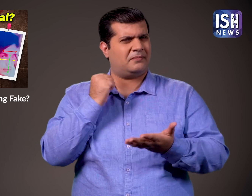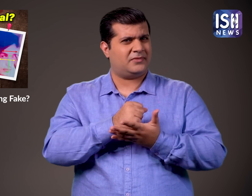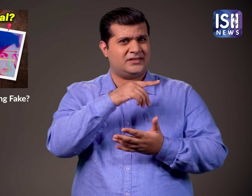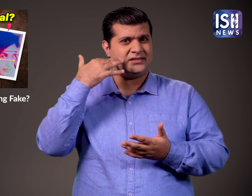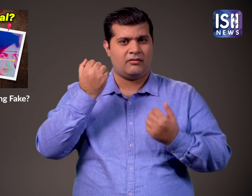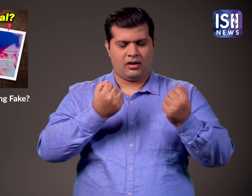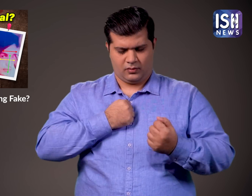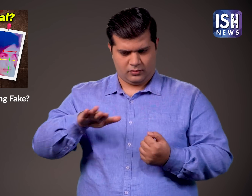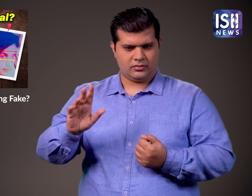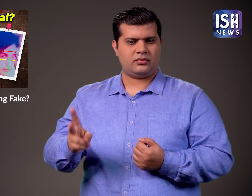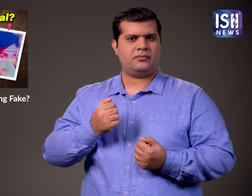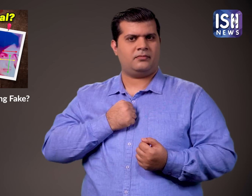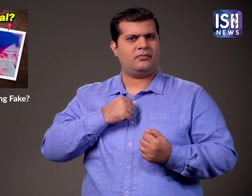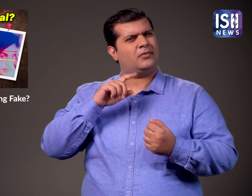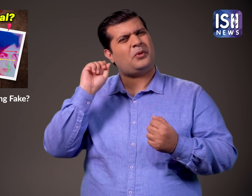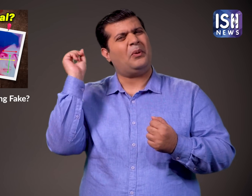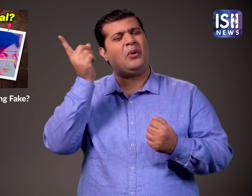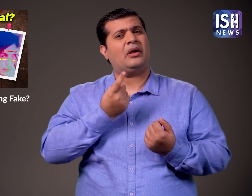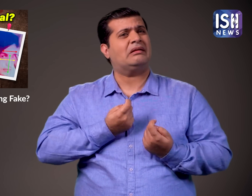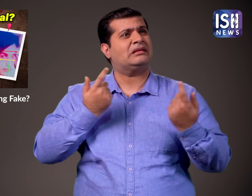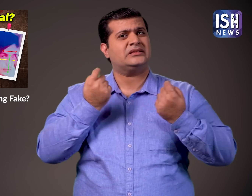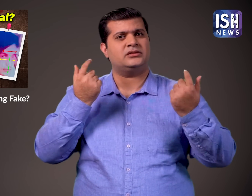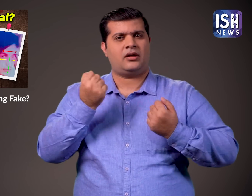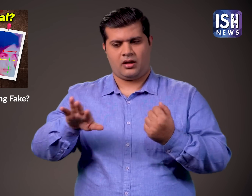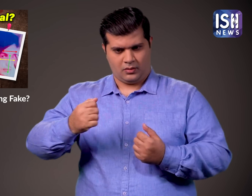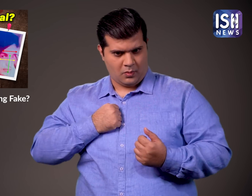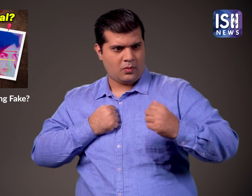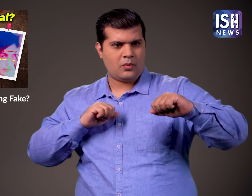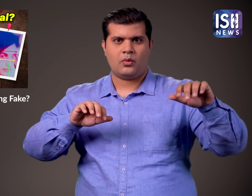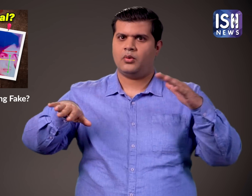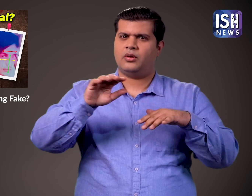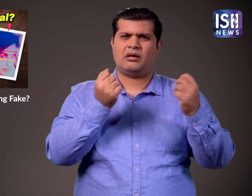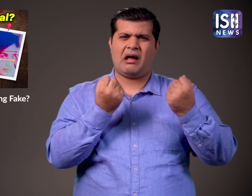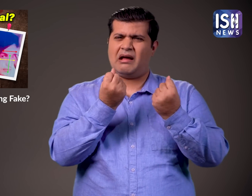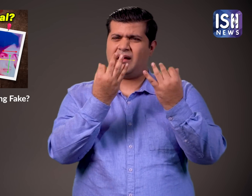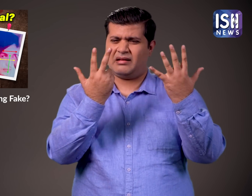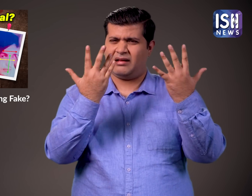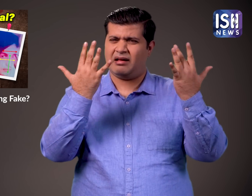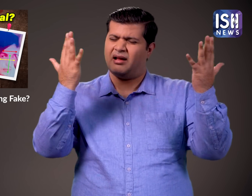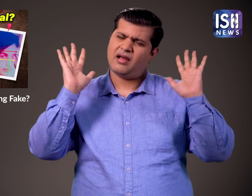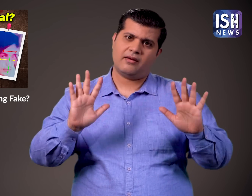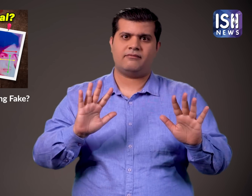Saif’s car would surely have been downstairs. Rich people always make sure they have multiple cars on hand.